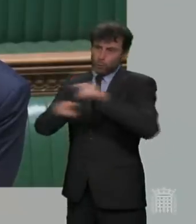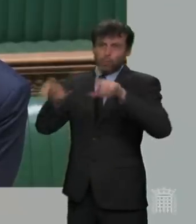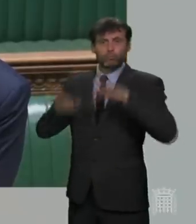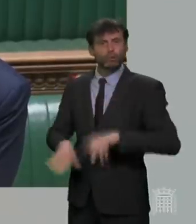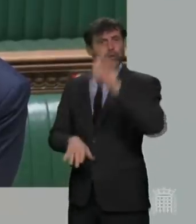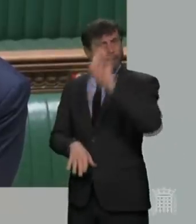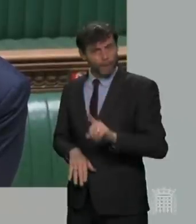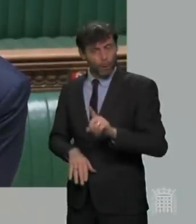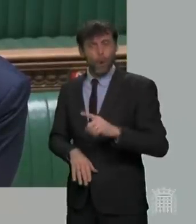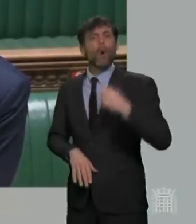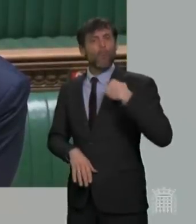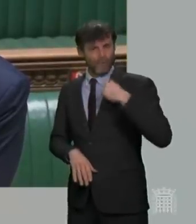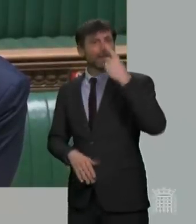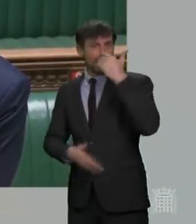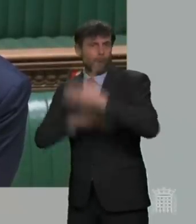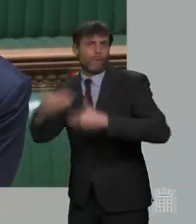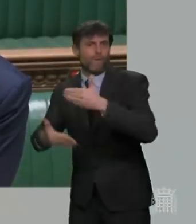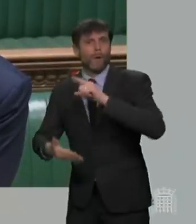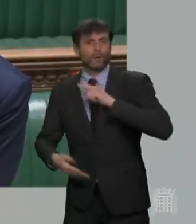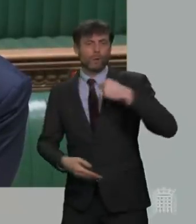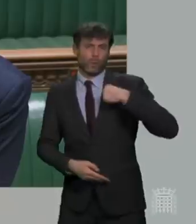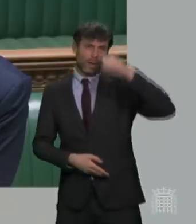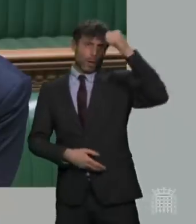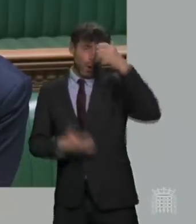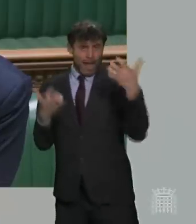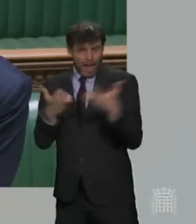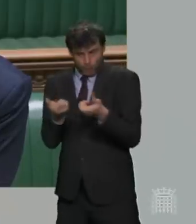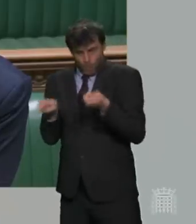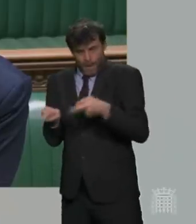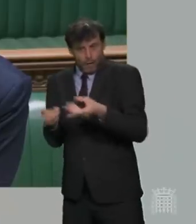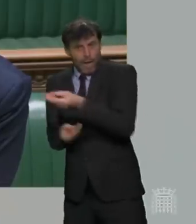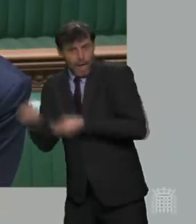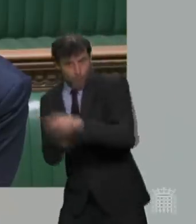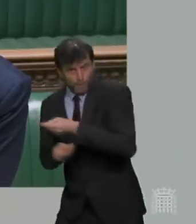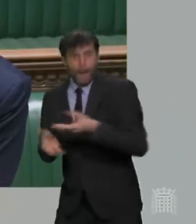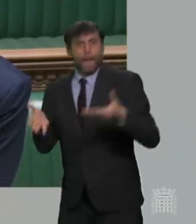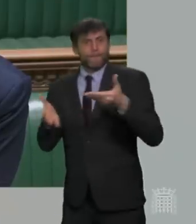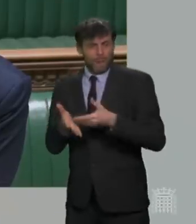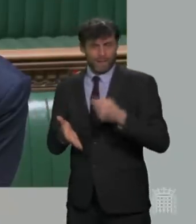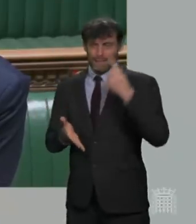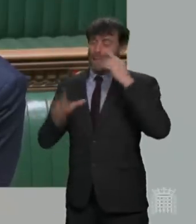management of the economy and the fastest vaccine roll-out programme of any comparable country